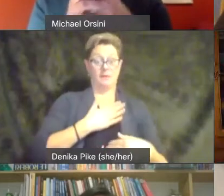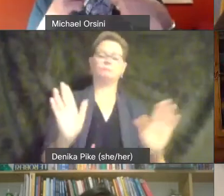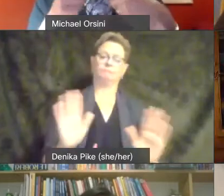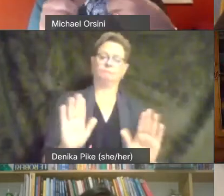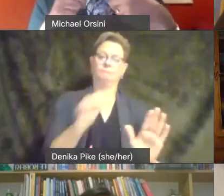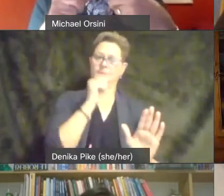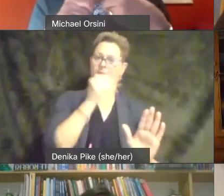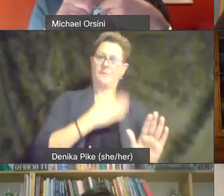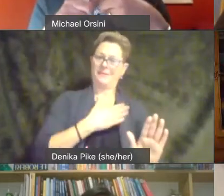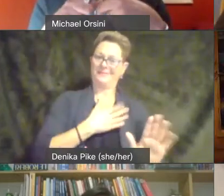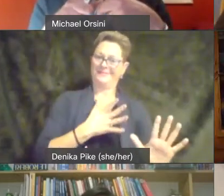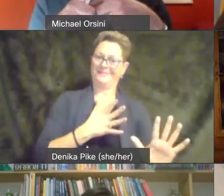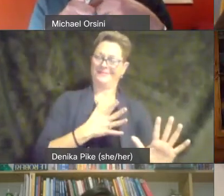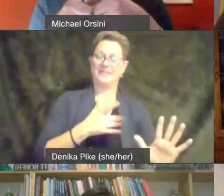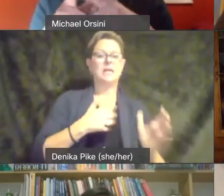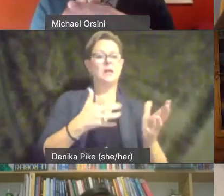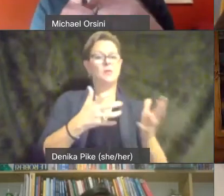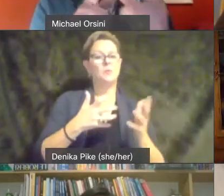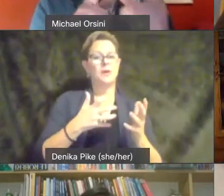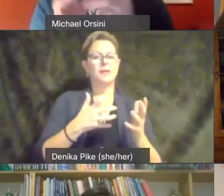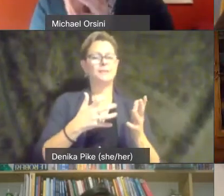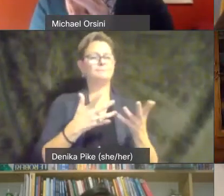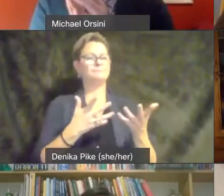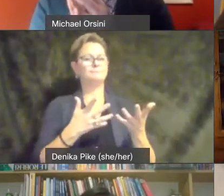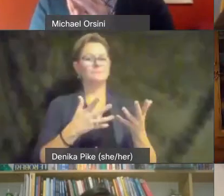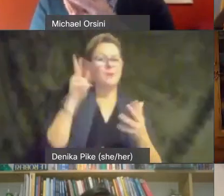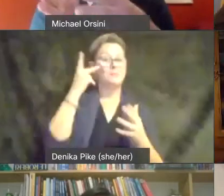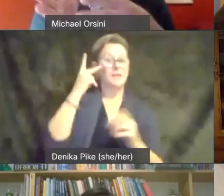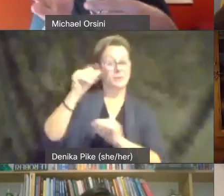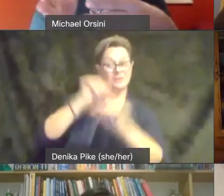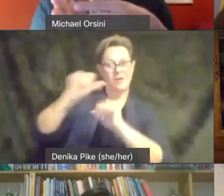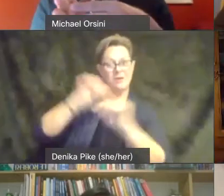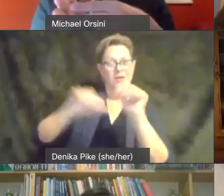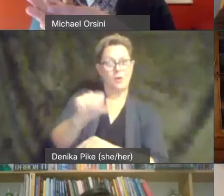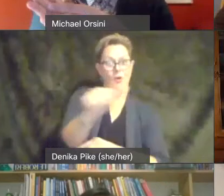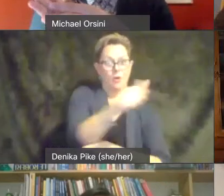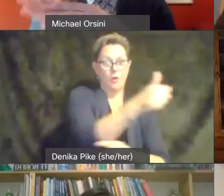I'm trying to sort of work against the current and political science and the other fields that says that feelings get in the way of.